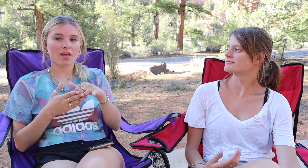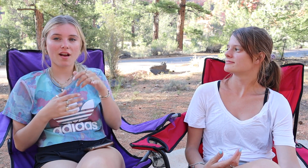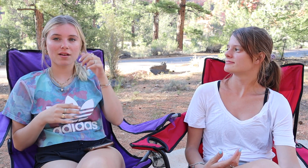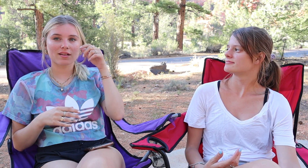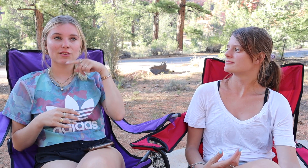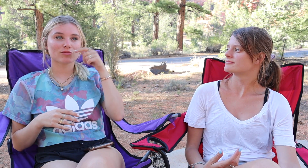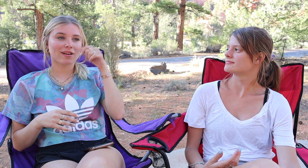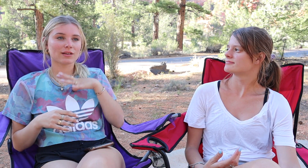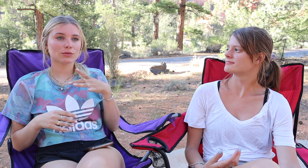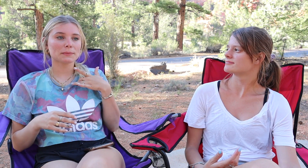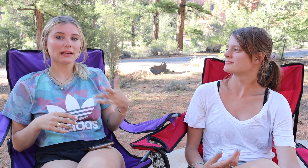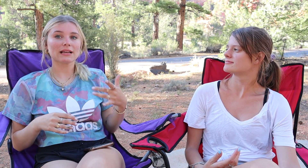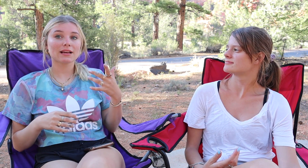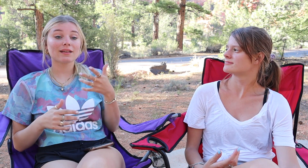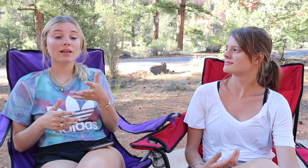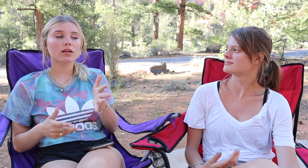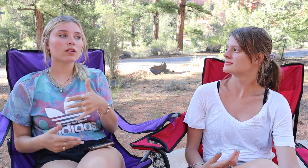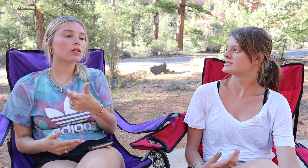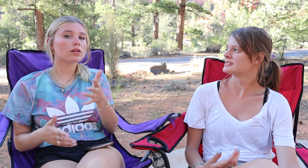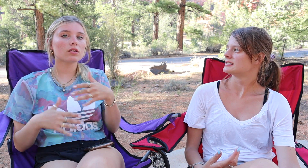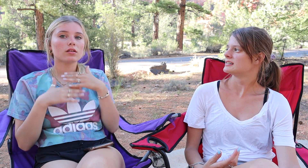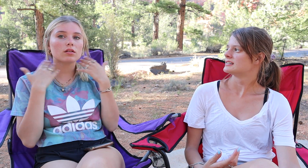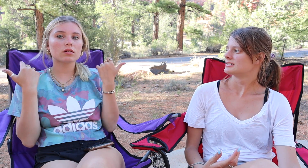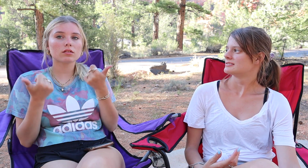I always see when hearing guys started talking to me and they found out that I'm deaf they basically ghosted me